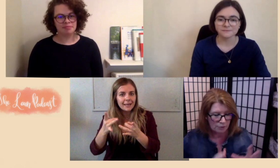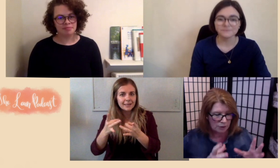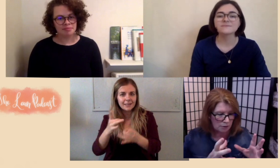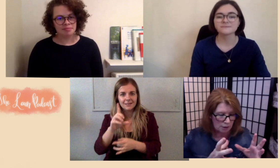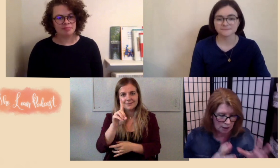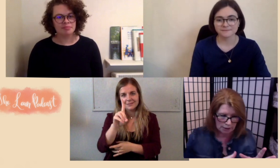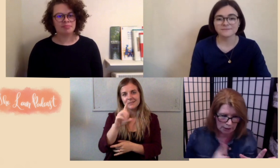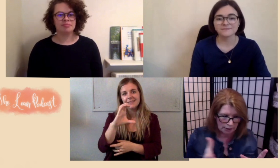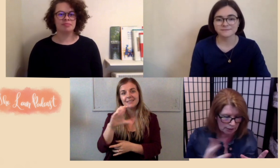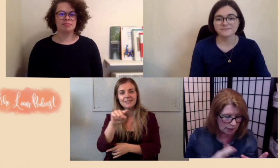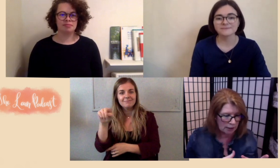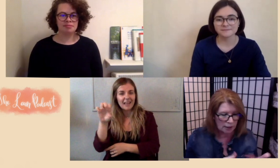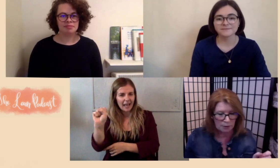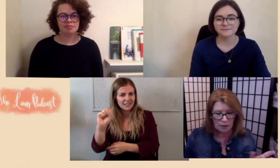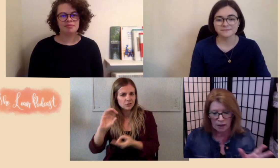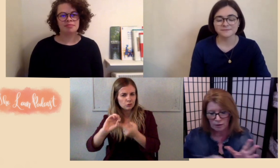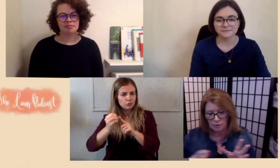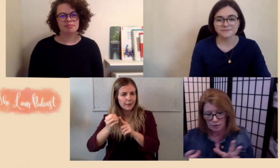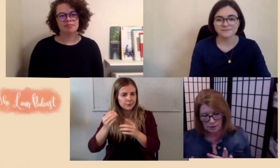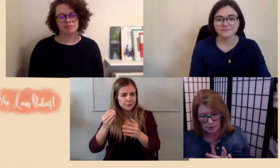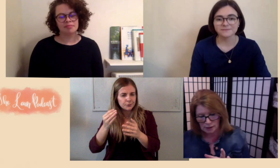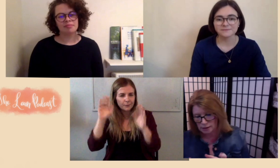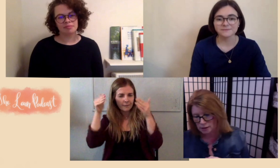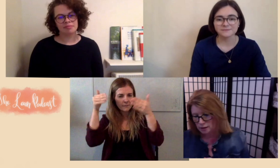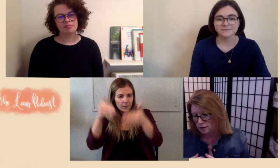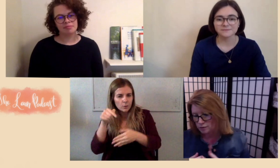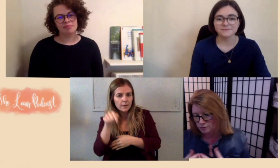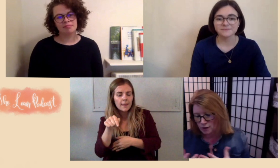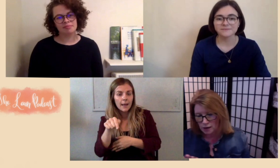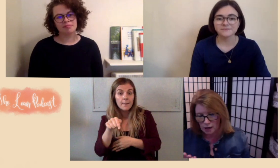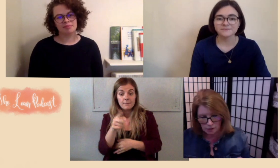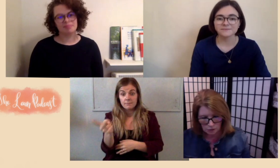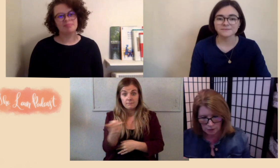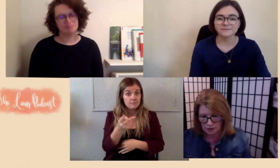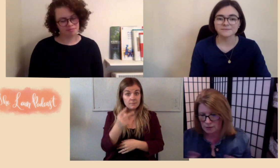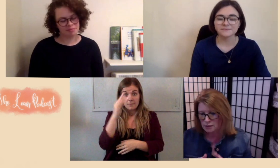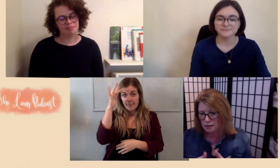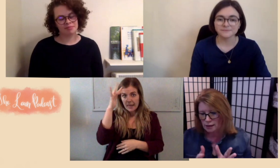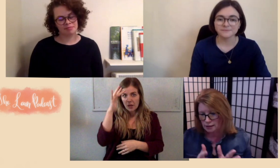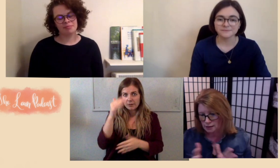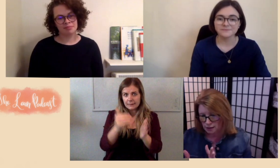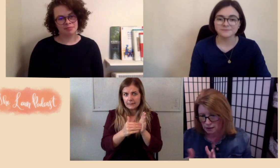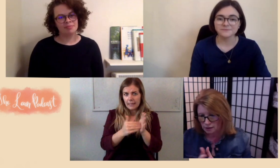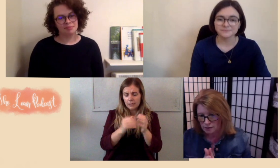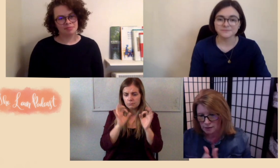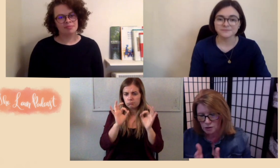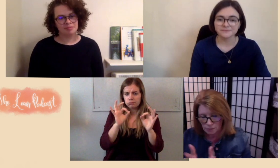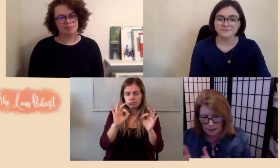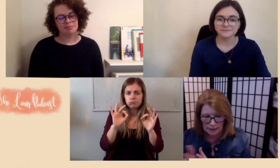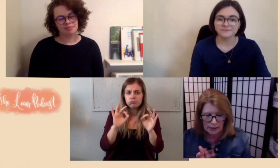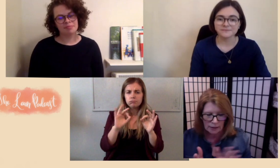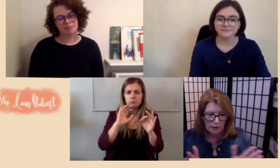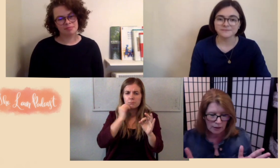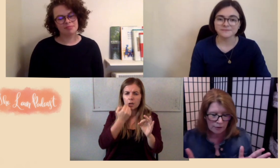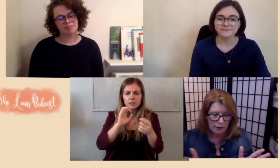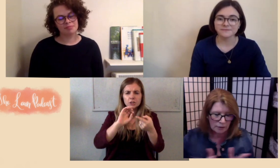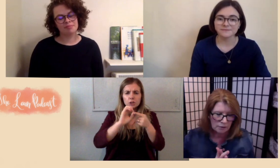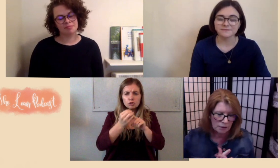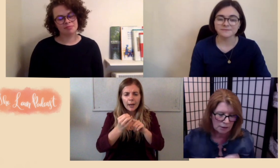these theories while artificial on some level, because they're trying to grasp reality, which of course reality will always,